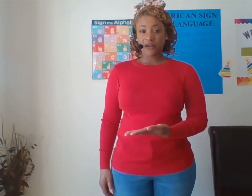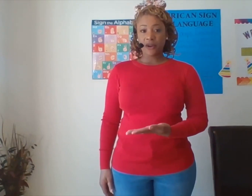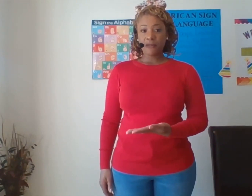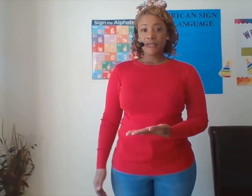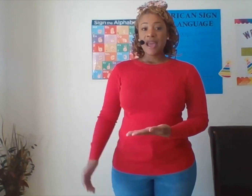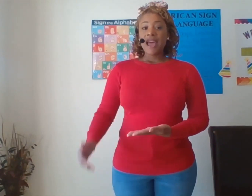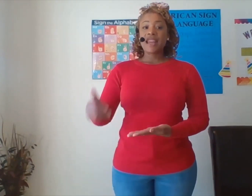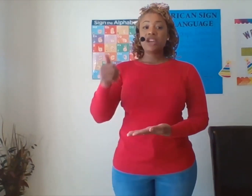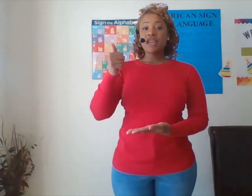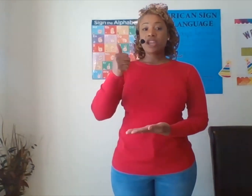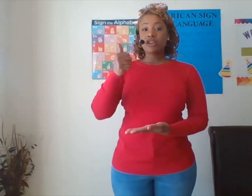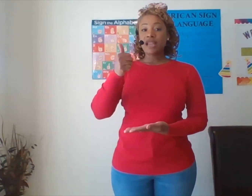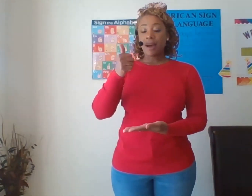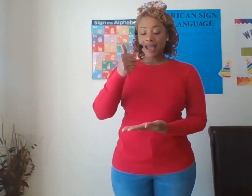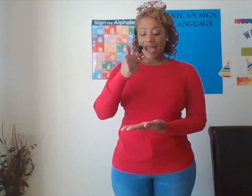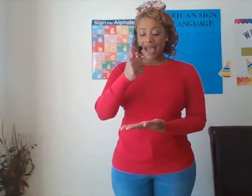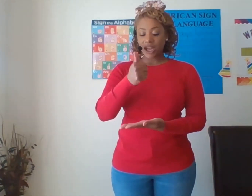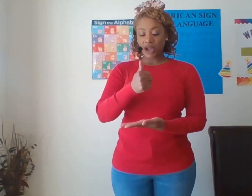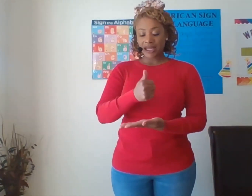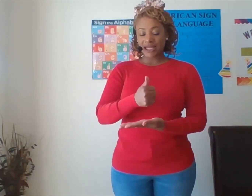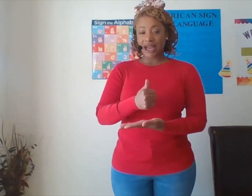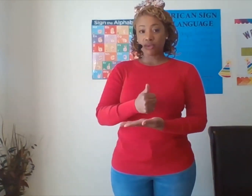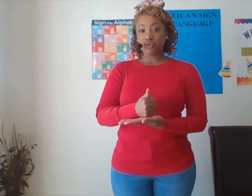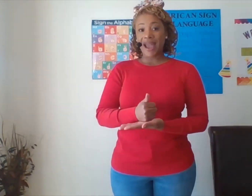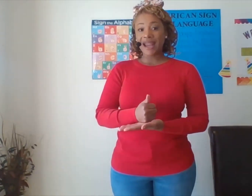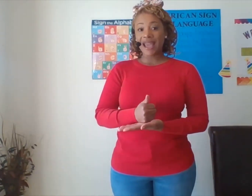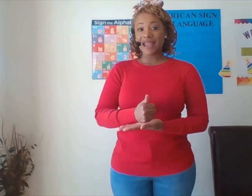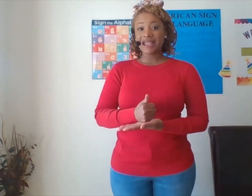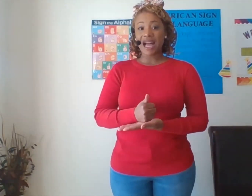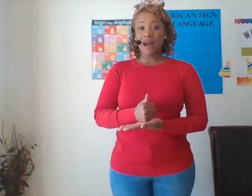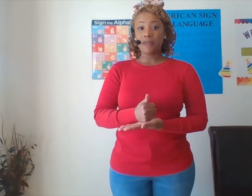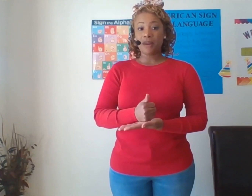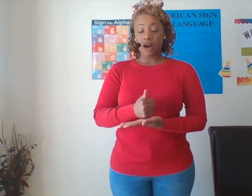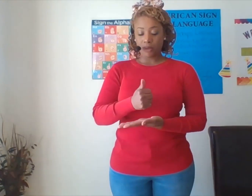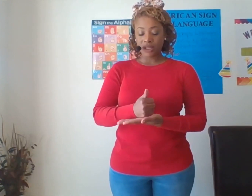of you and then you take your dominant hand you're gonna sit it right in top on